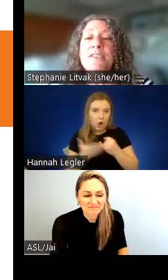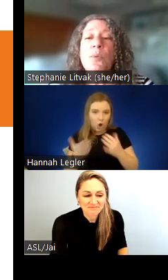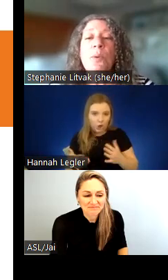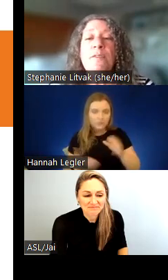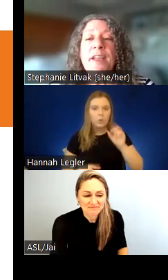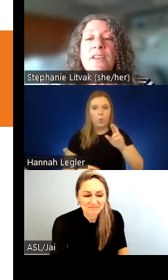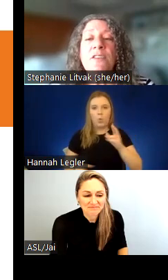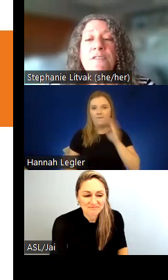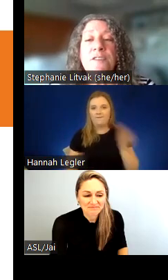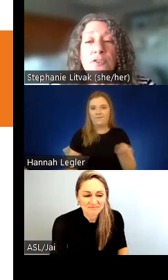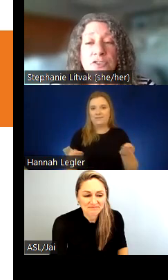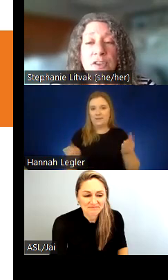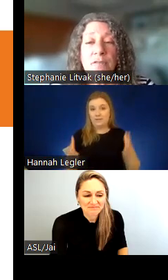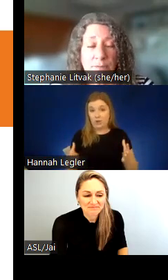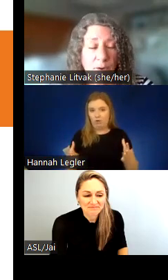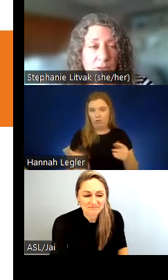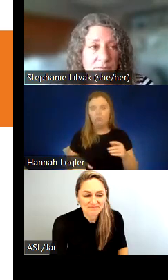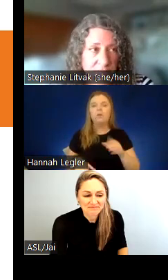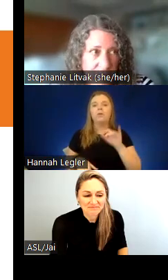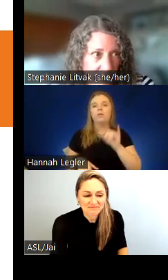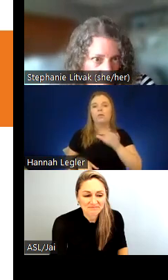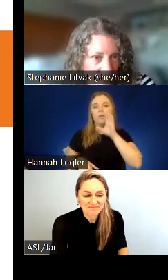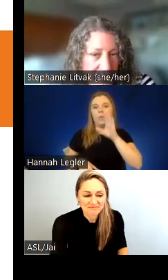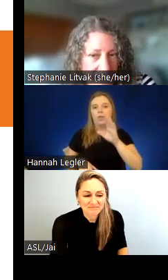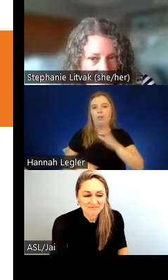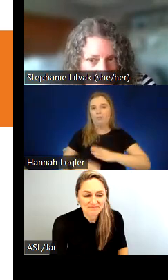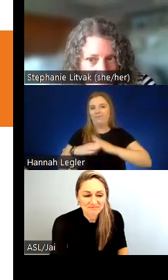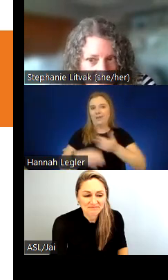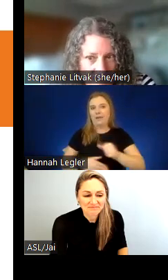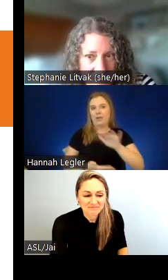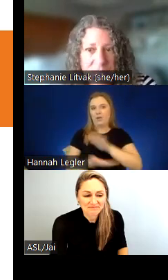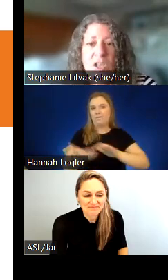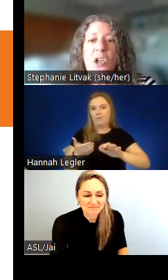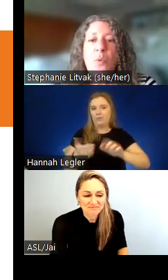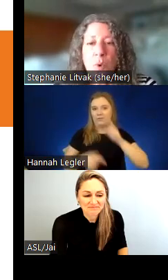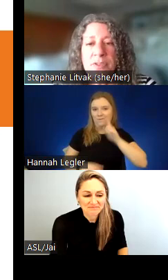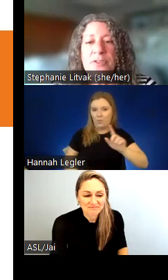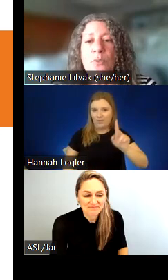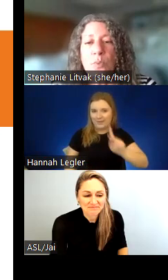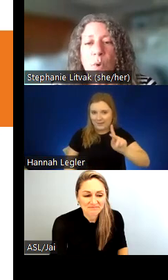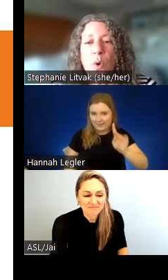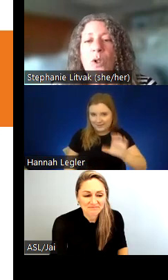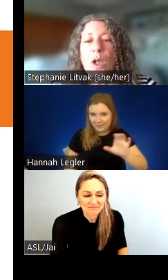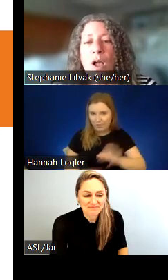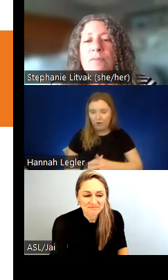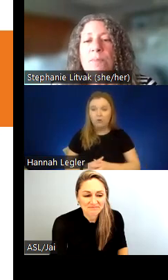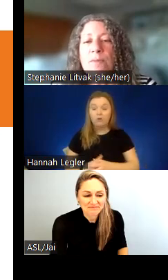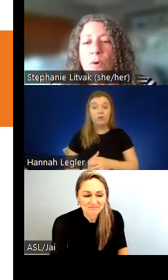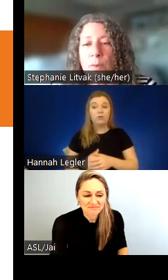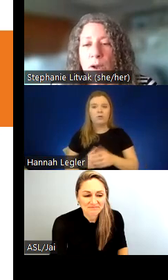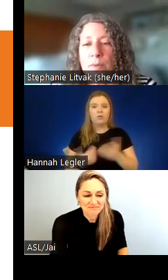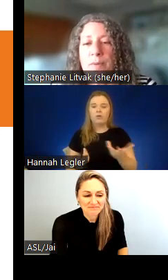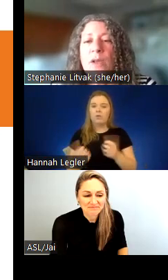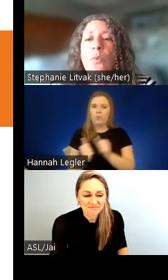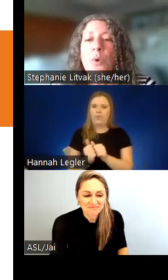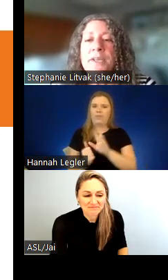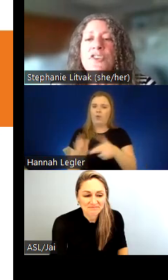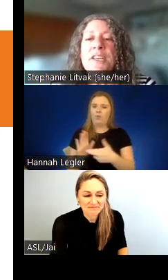This will prevent confusion for the Kennedy Center with the role of performer which is